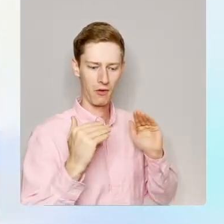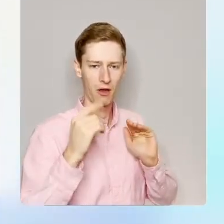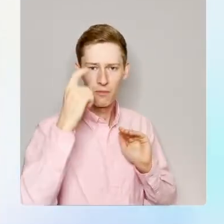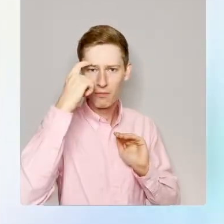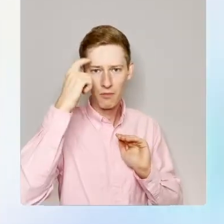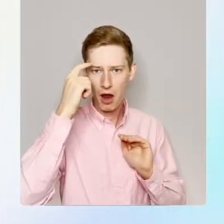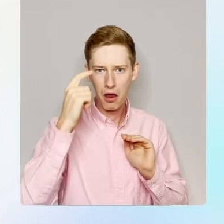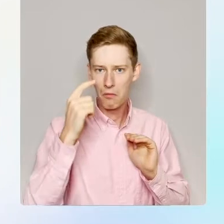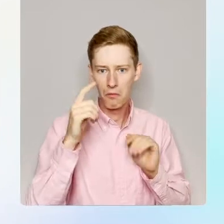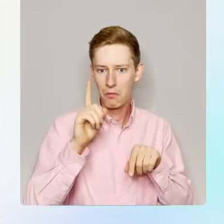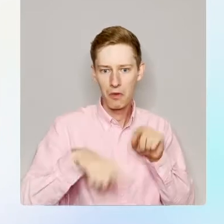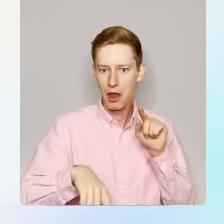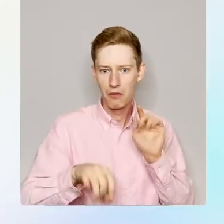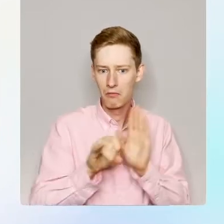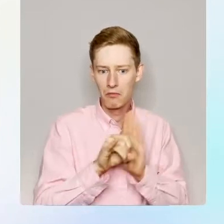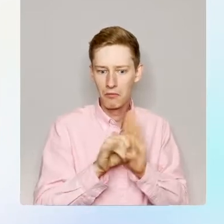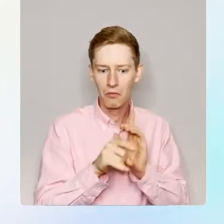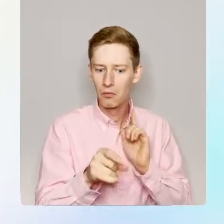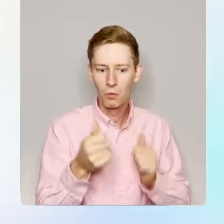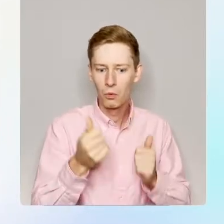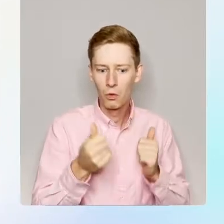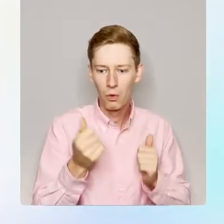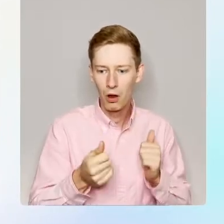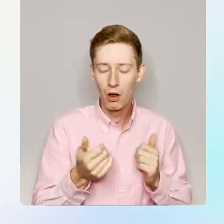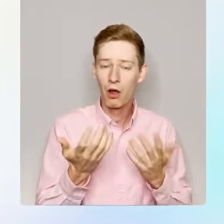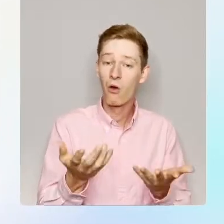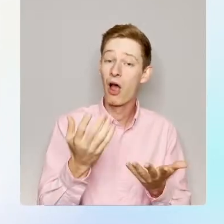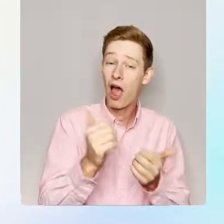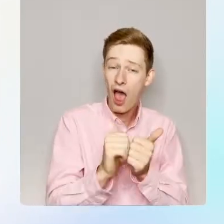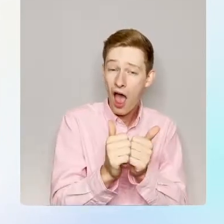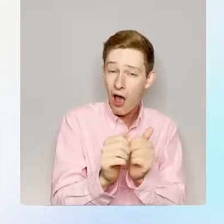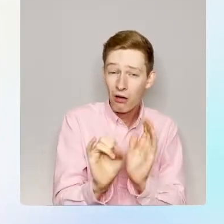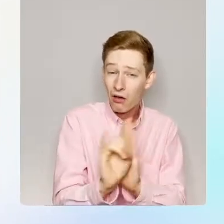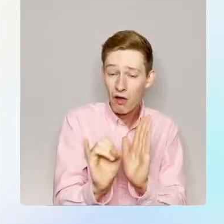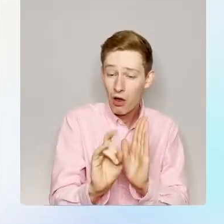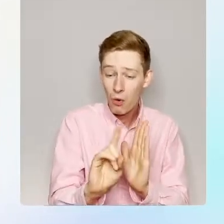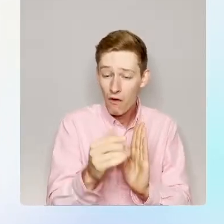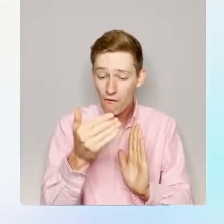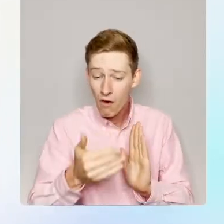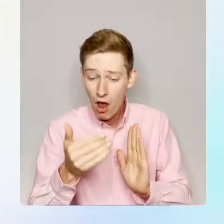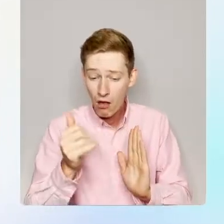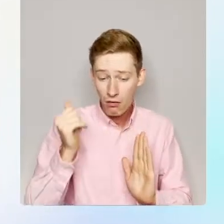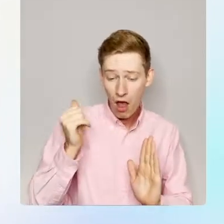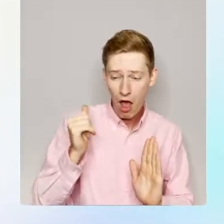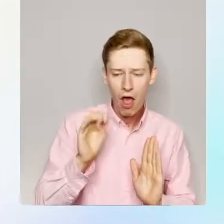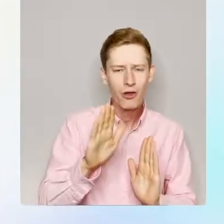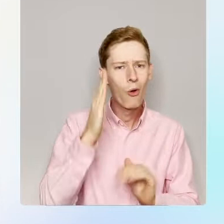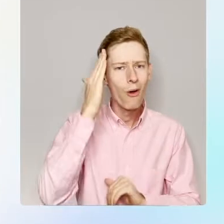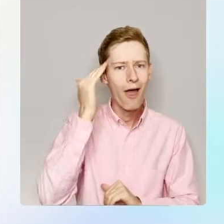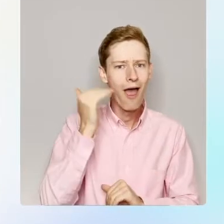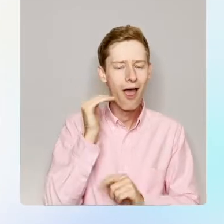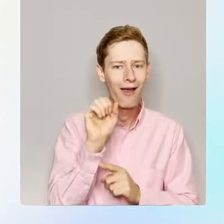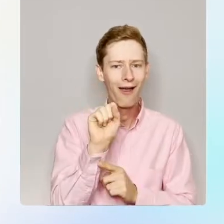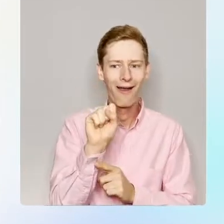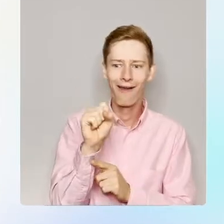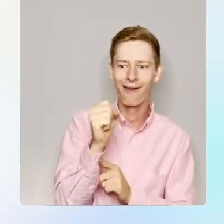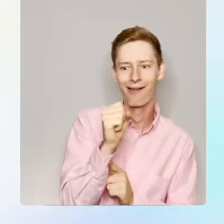Well, for one thing, our heads are never really stationary. We're constantly making small, subtle movements.